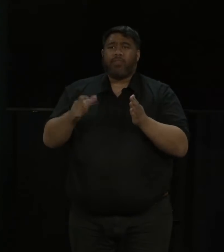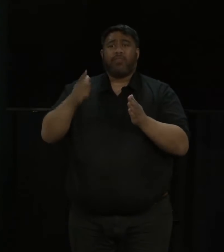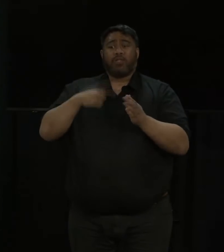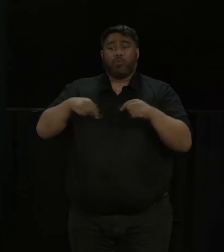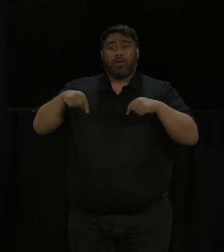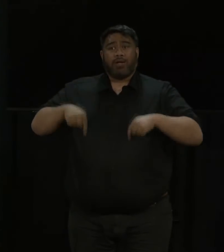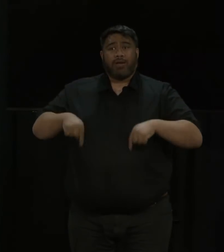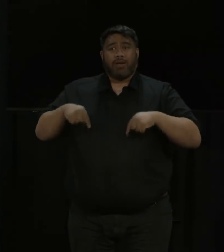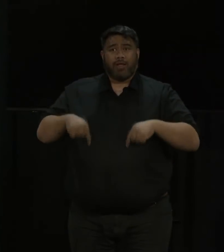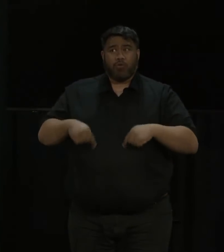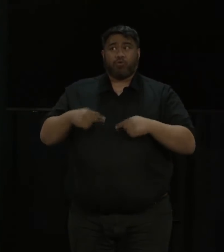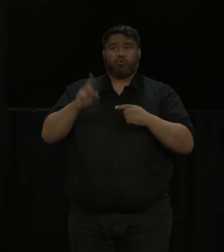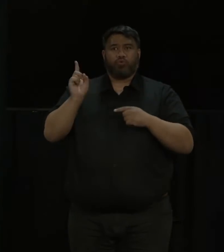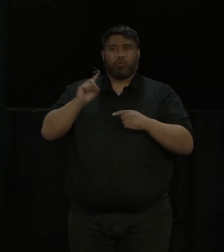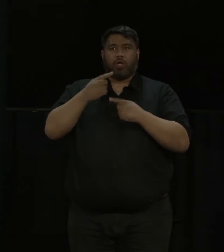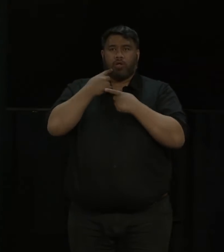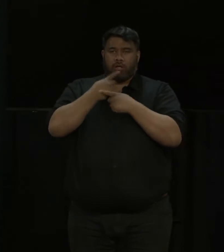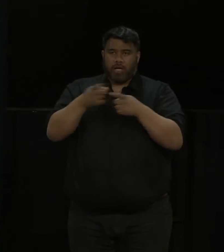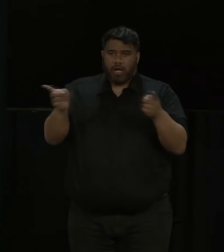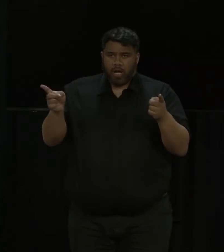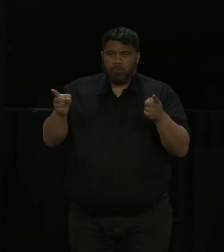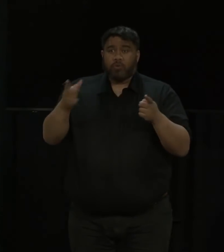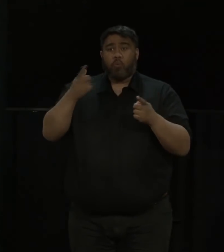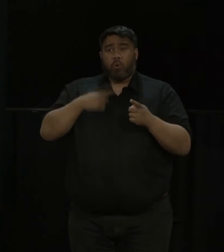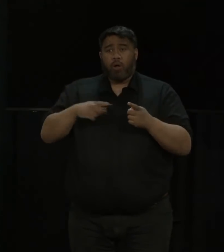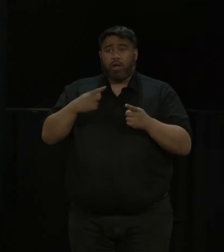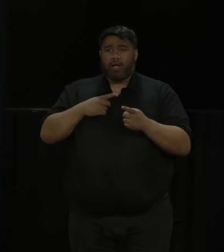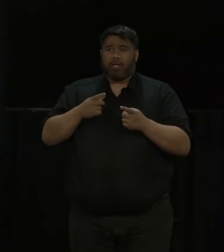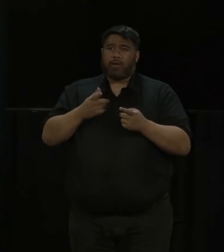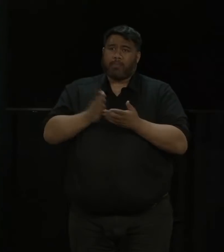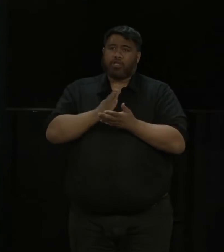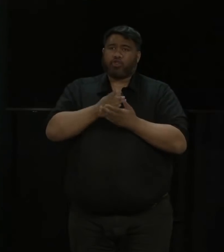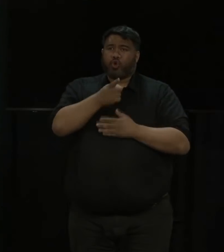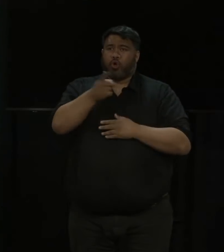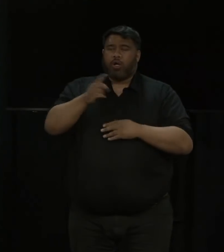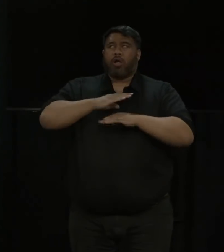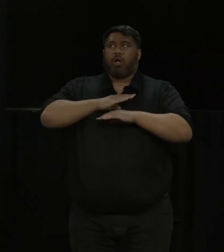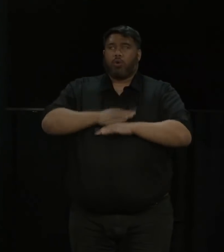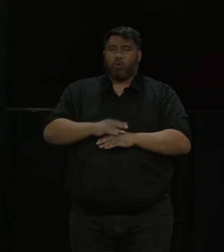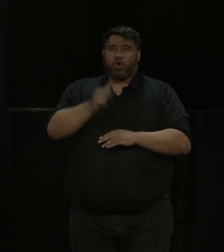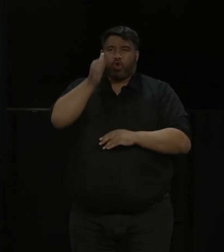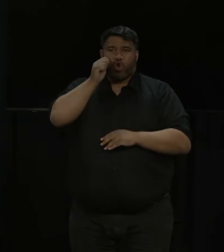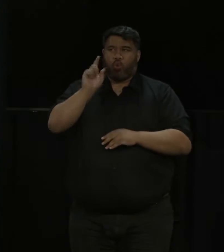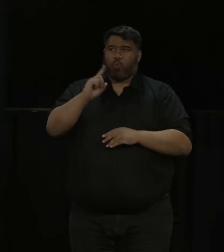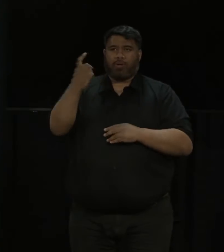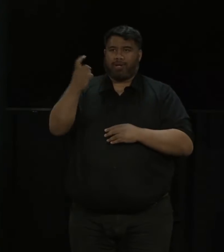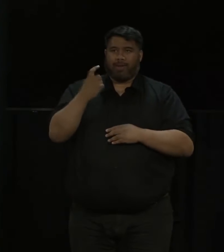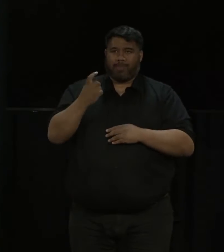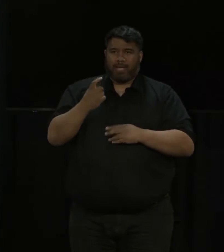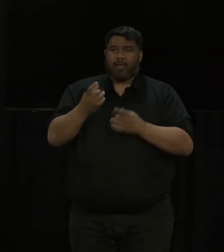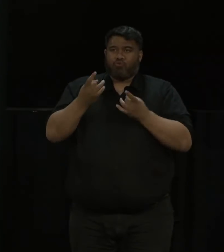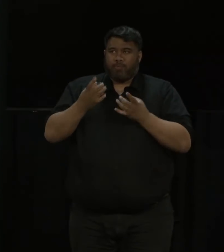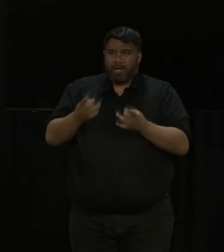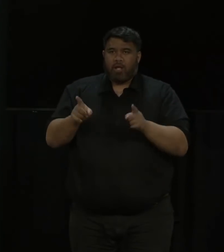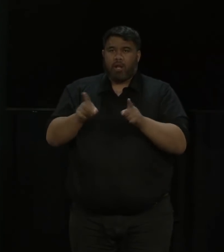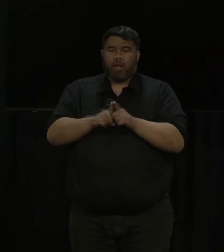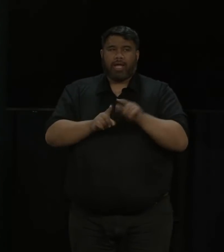many people. That's why we are making this announcement today to give